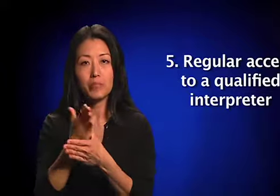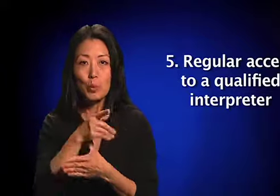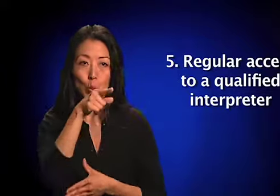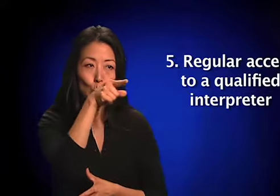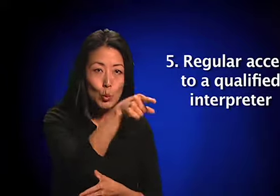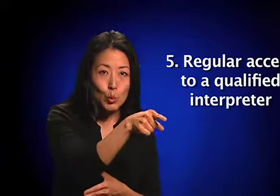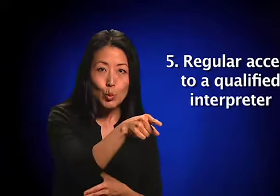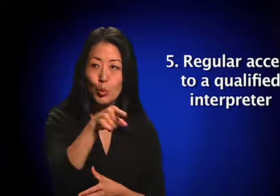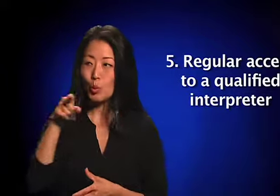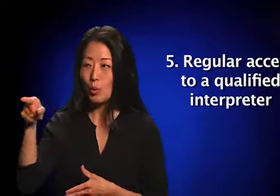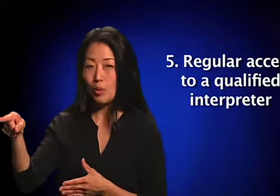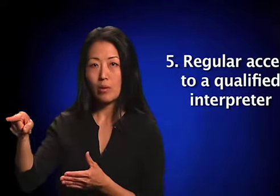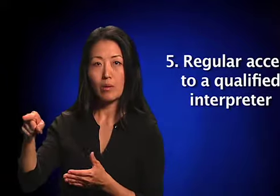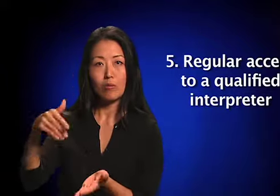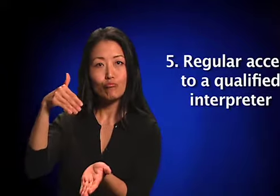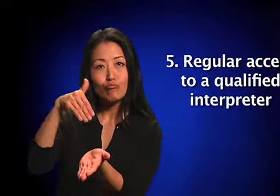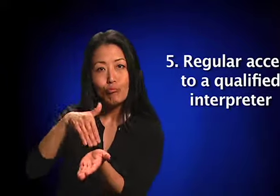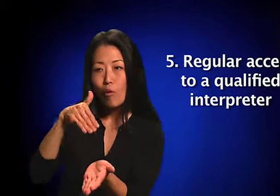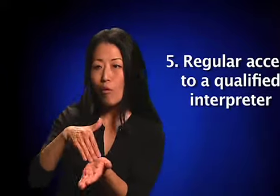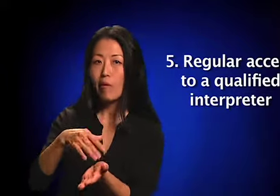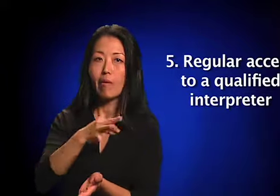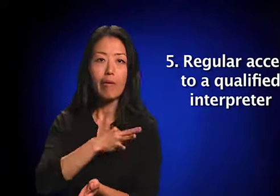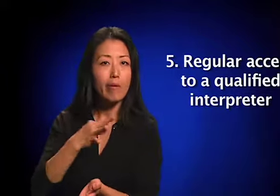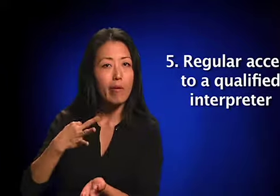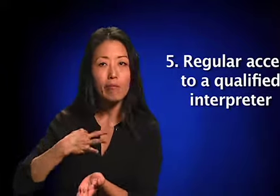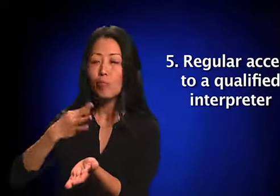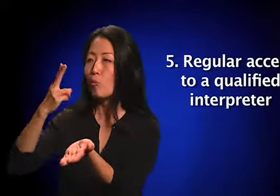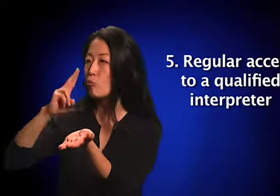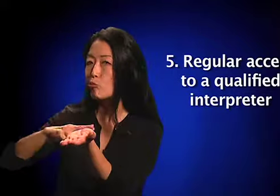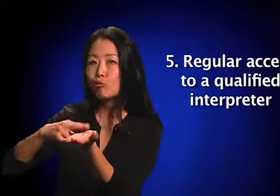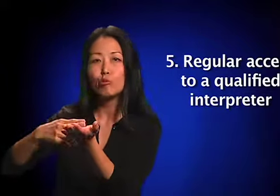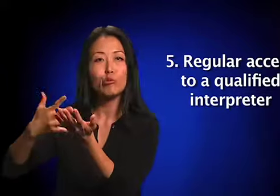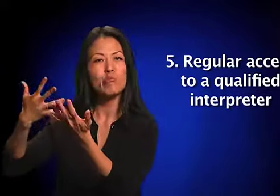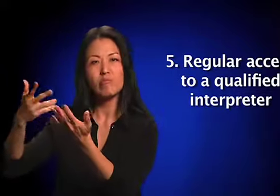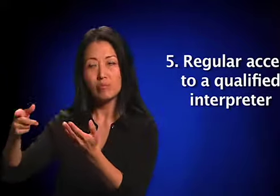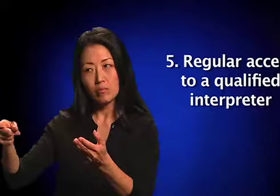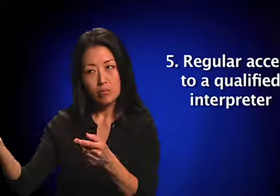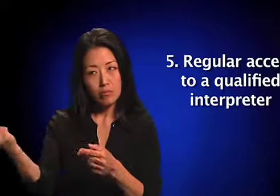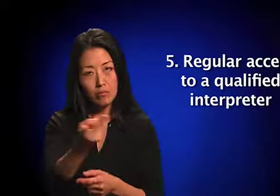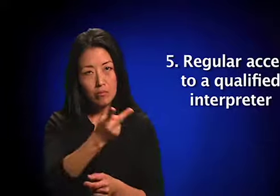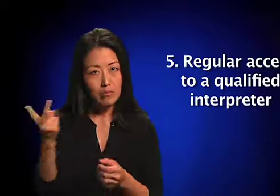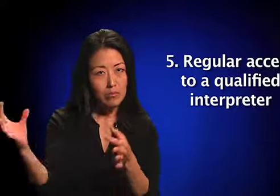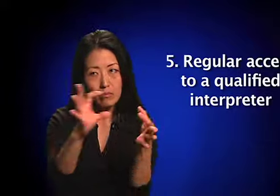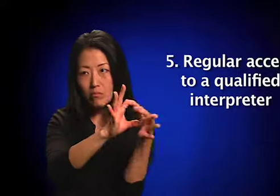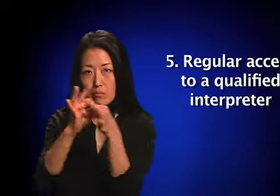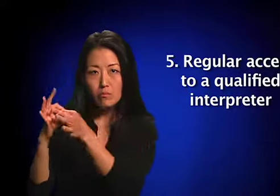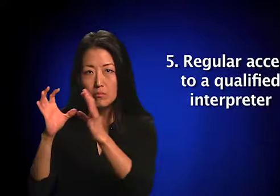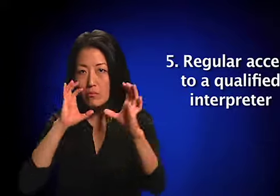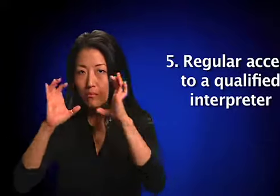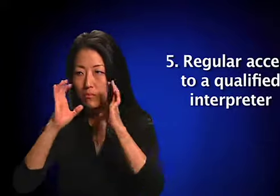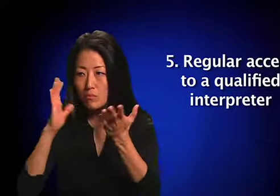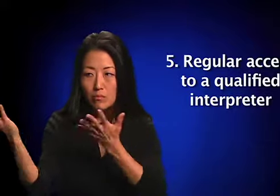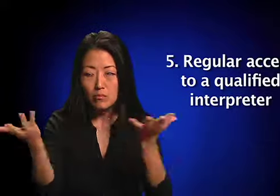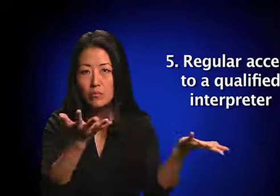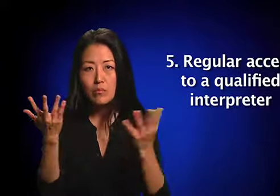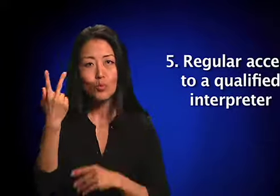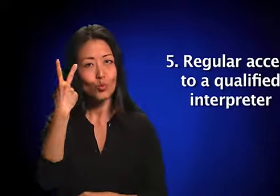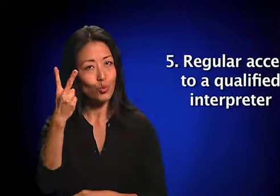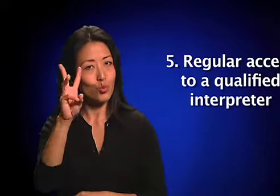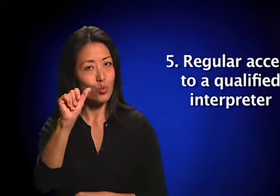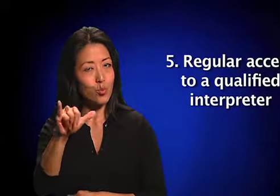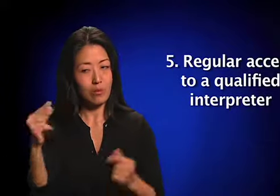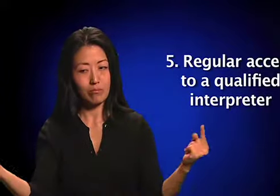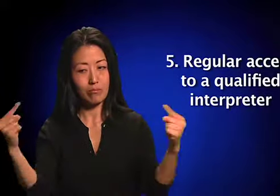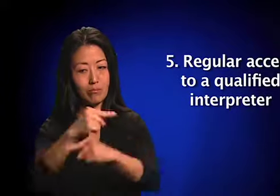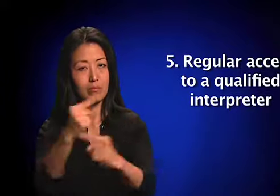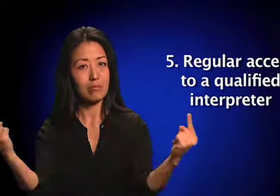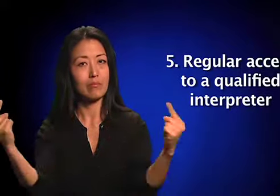between you and your medical providers.